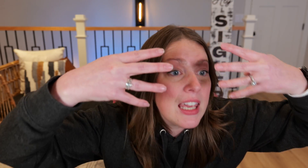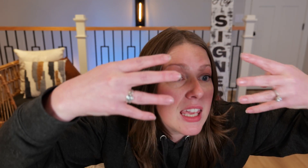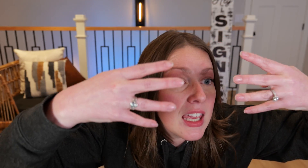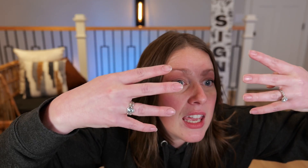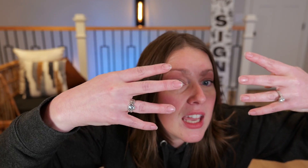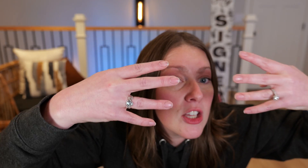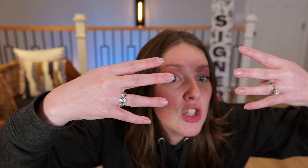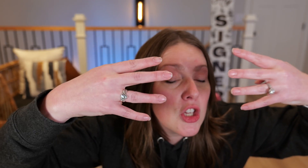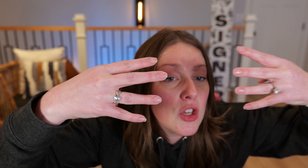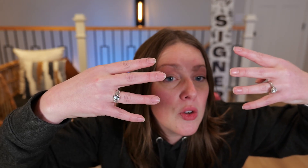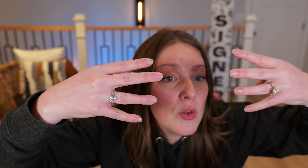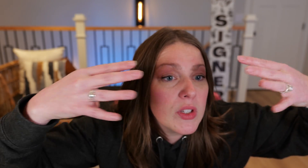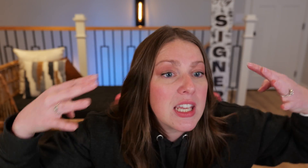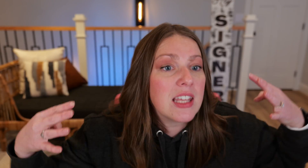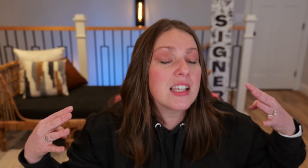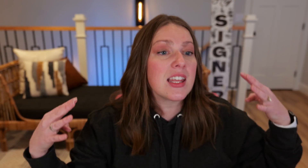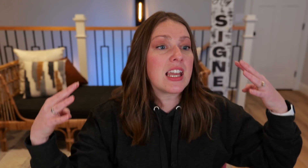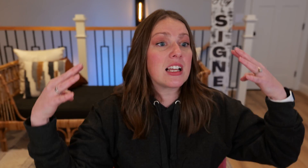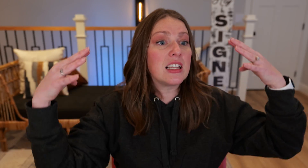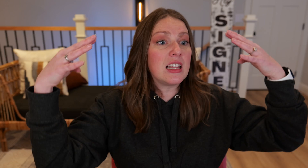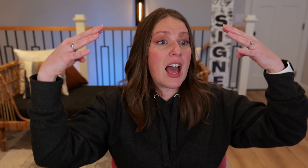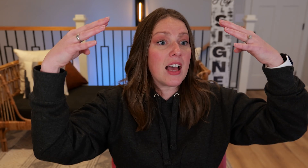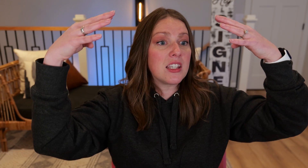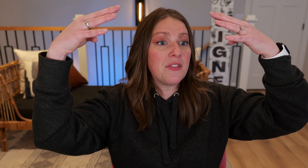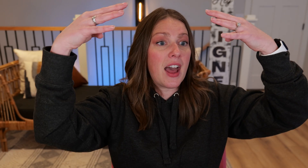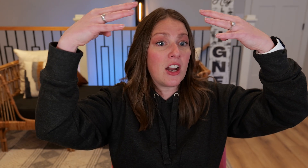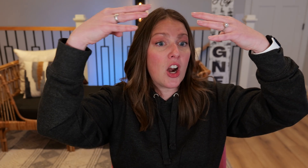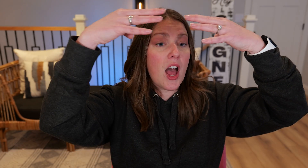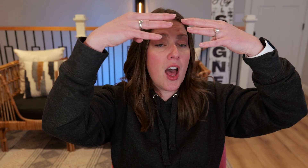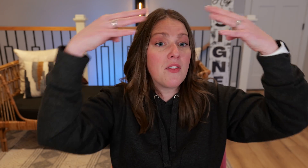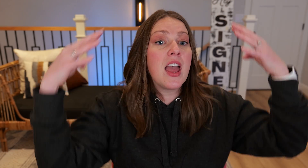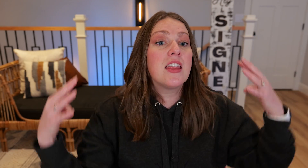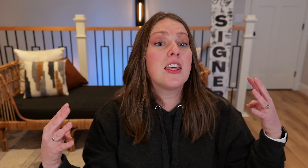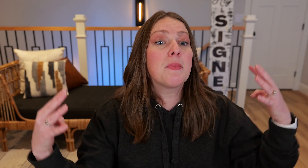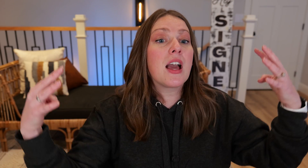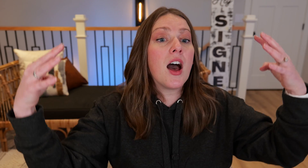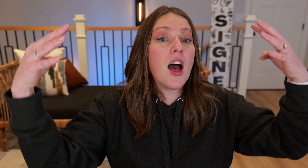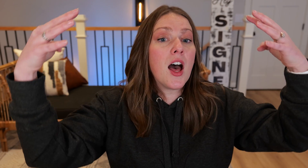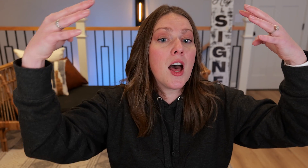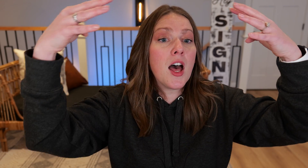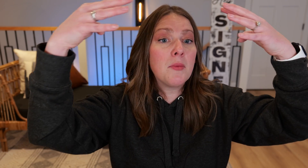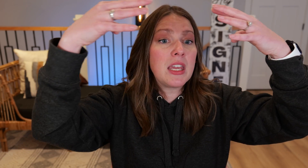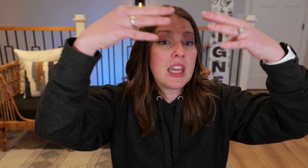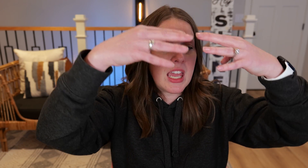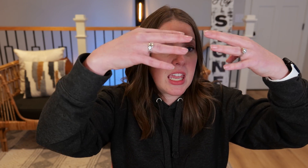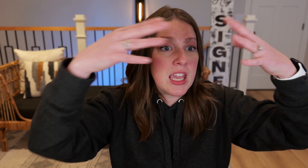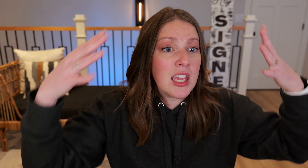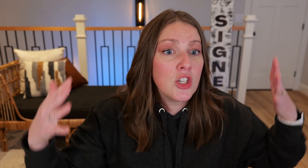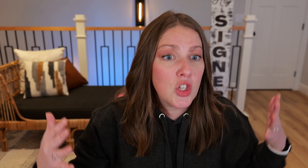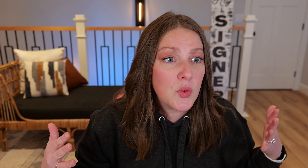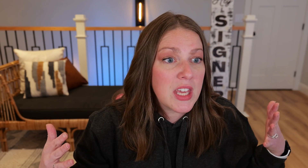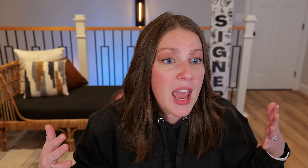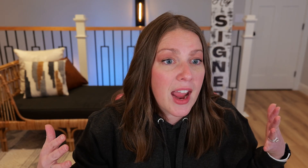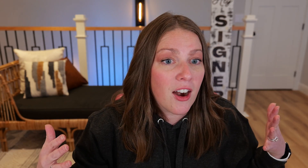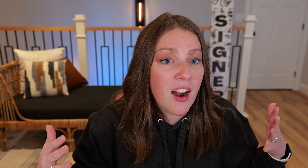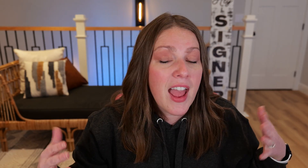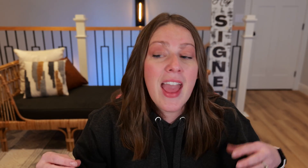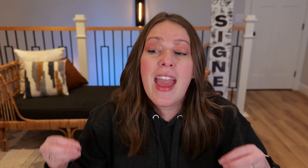He is using this like classifier of them car coming into the air.